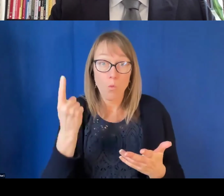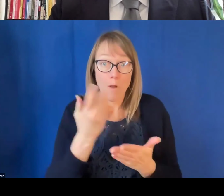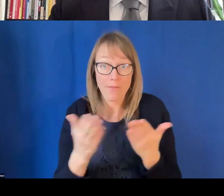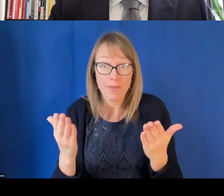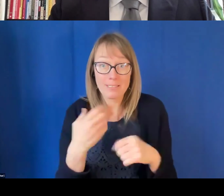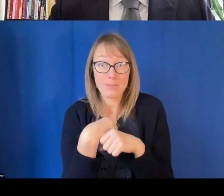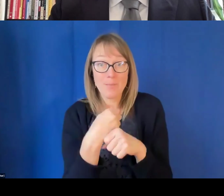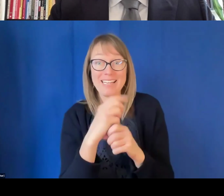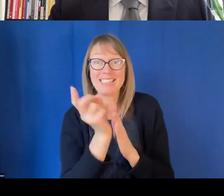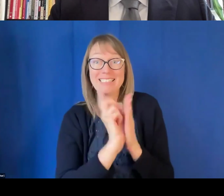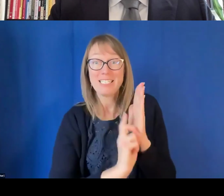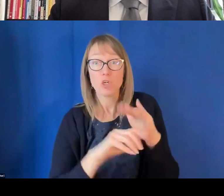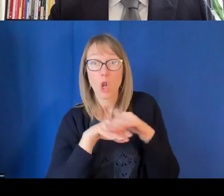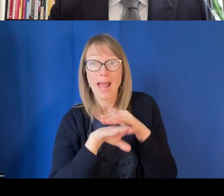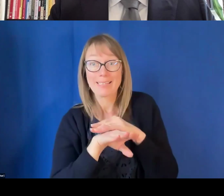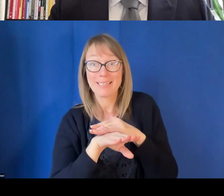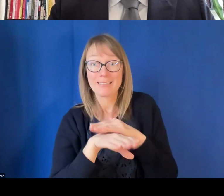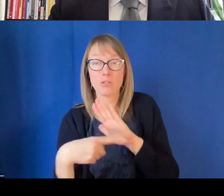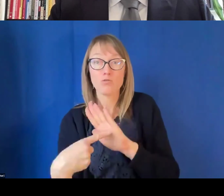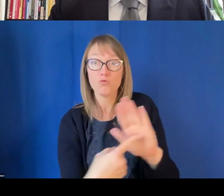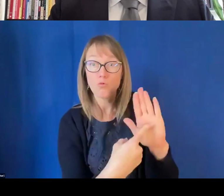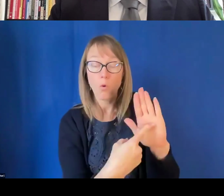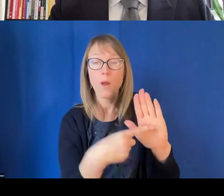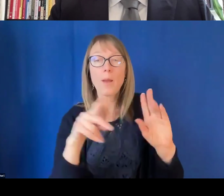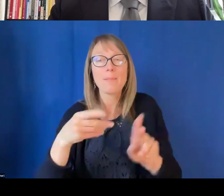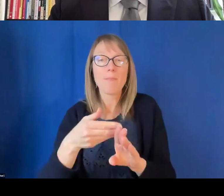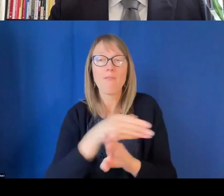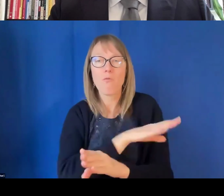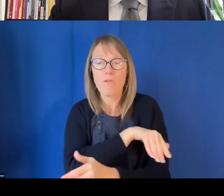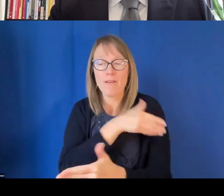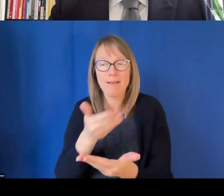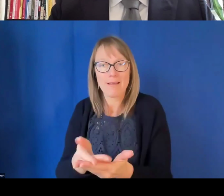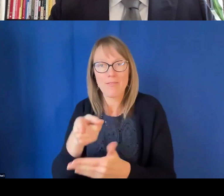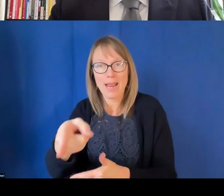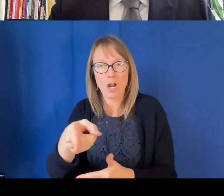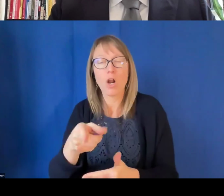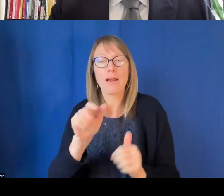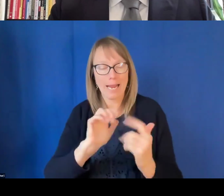of your facility so they know what to expect when they get there is also something that's really important.